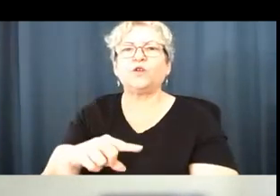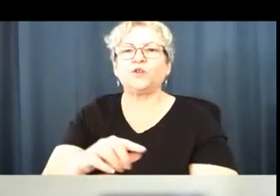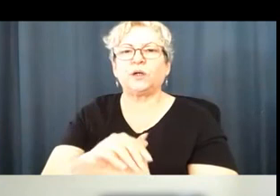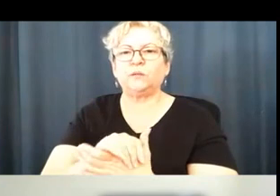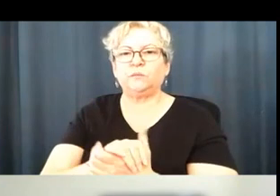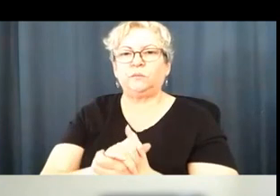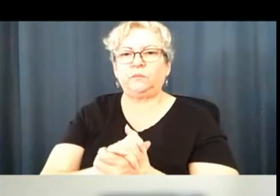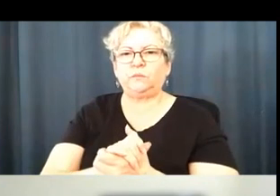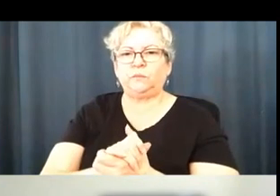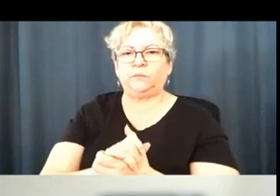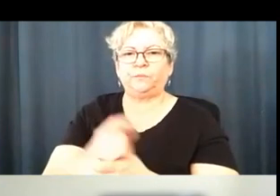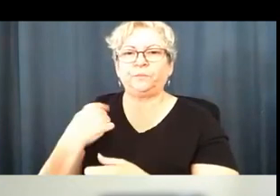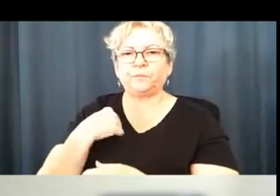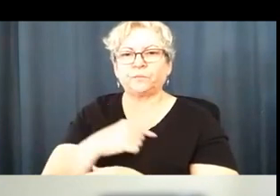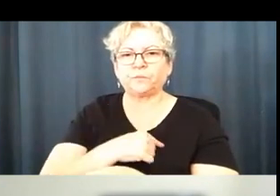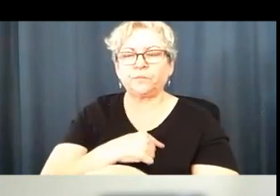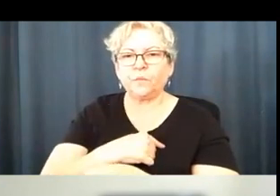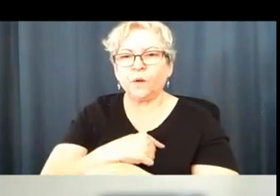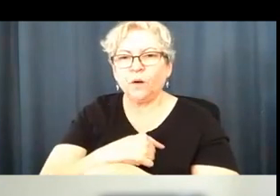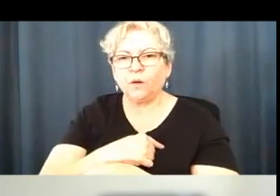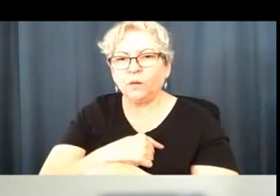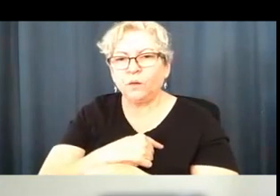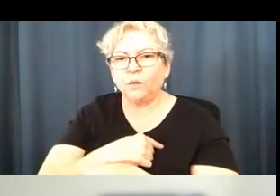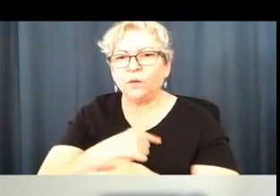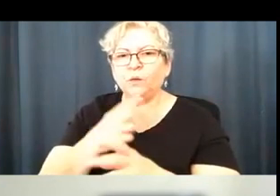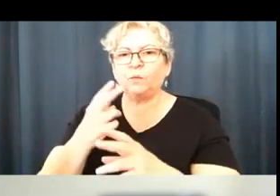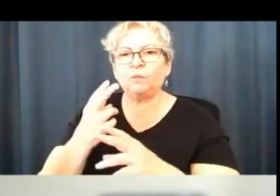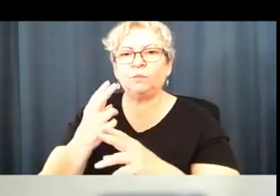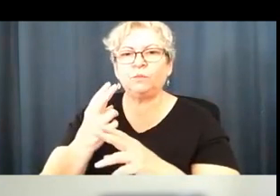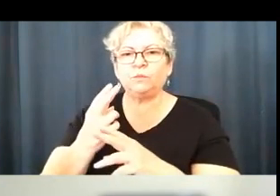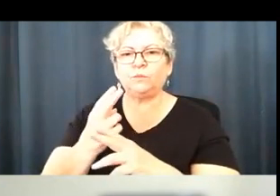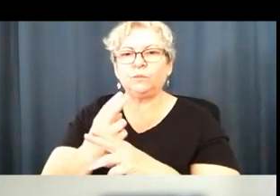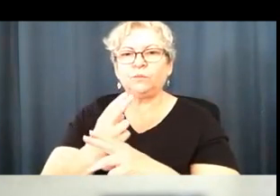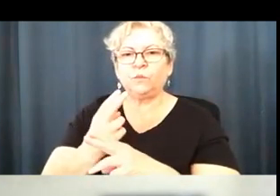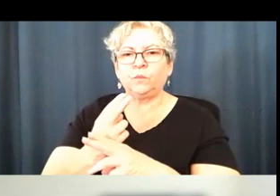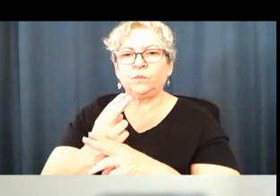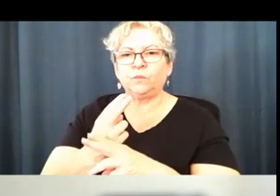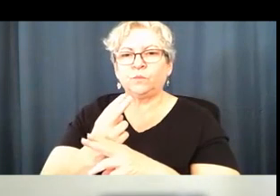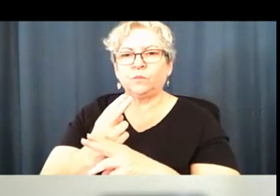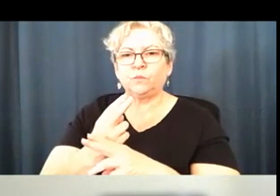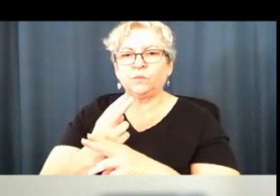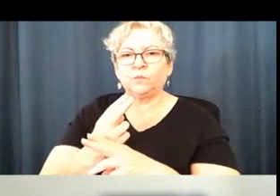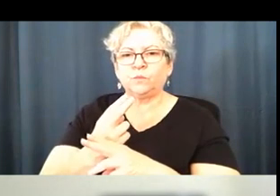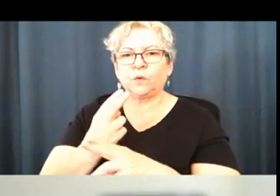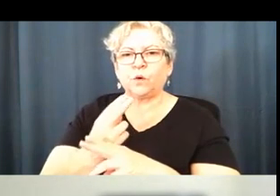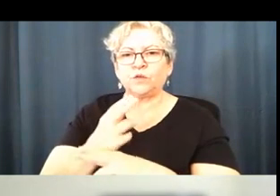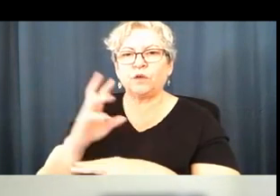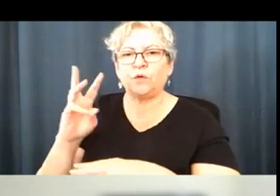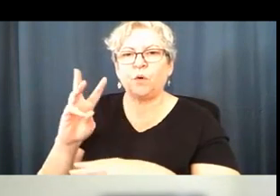We were considering the use of widgets to start with. Do you recommend them?